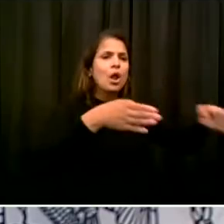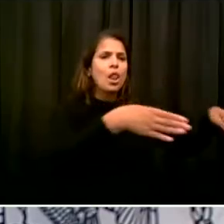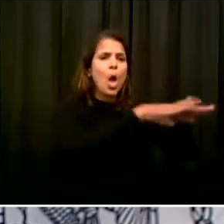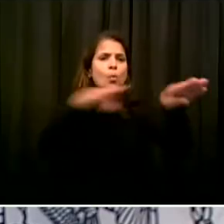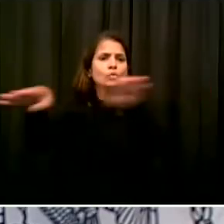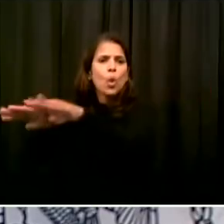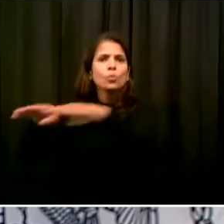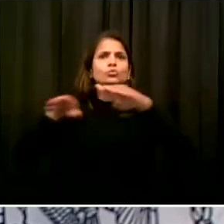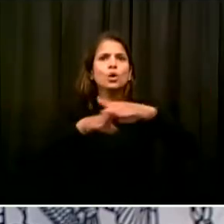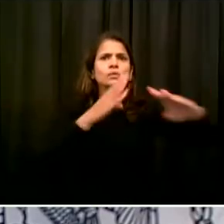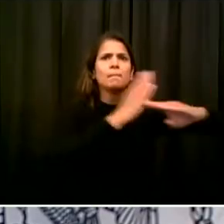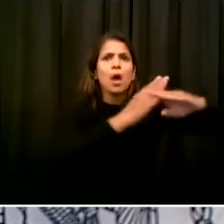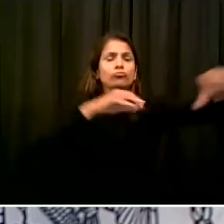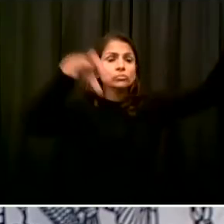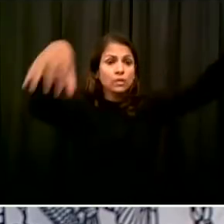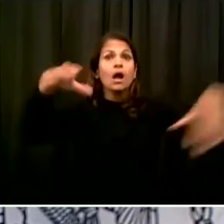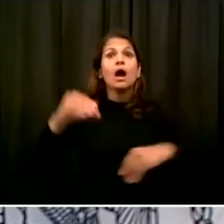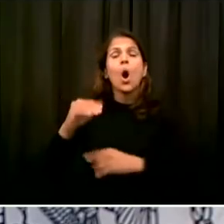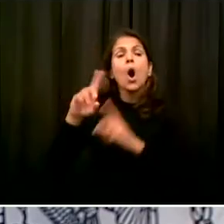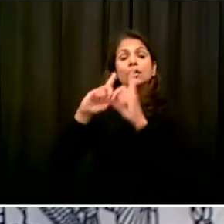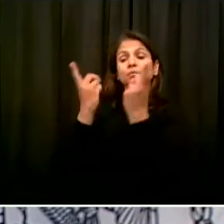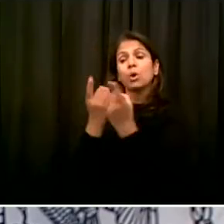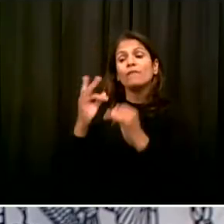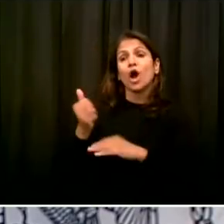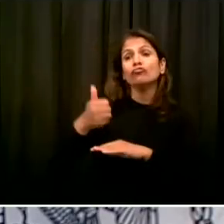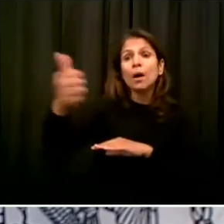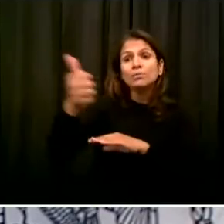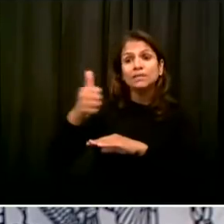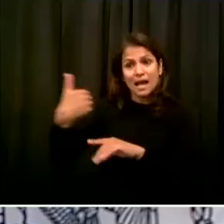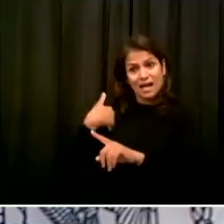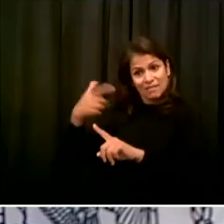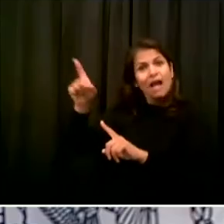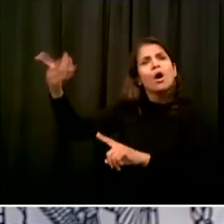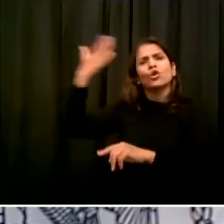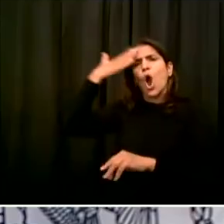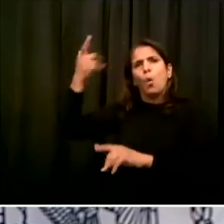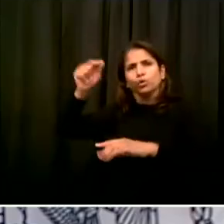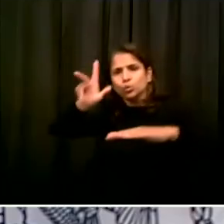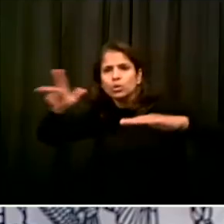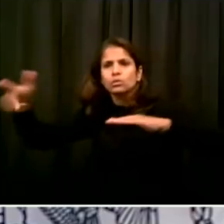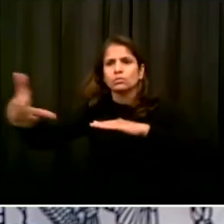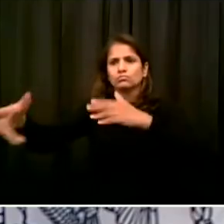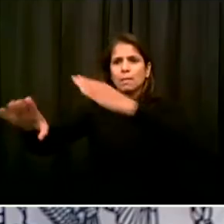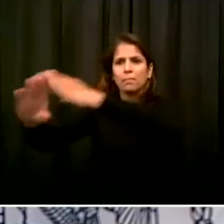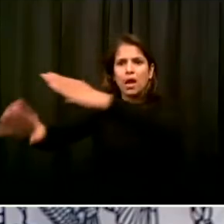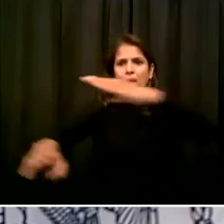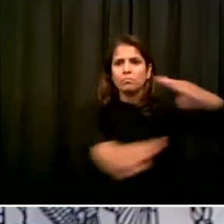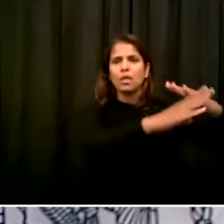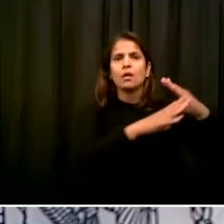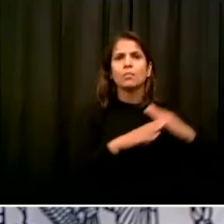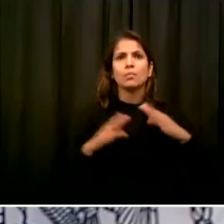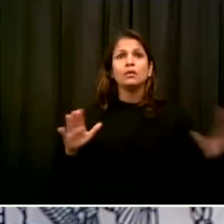THE PRINCIPAL ALREADY CONTROLS, UYO VHAE THE STREETS NEXT TO THE SCHOOL, THE DOT HAS A HISTORY